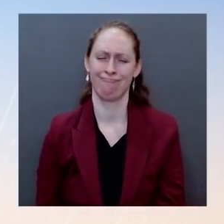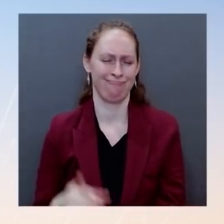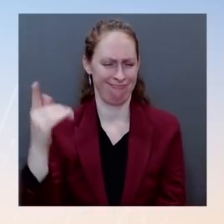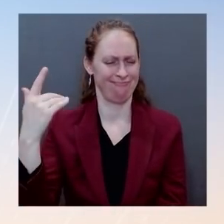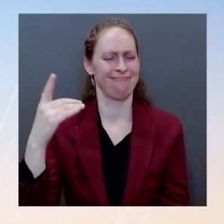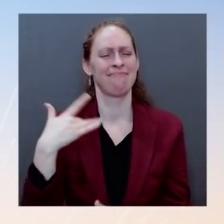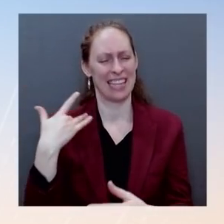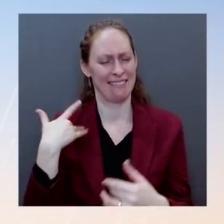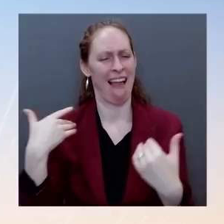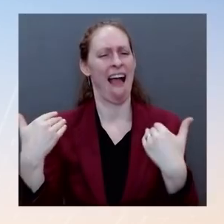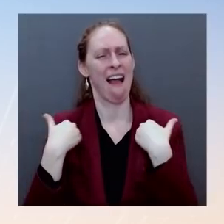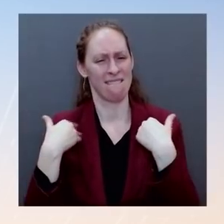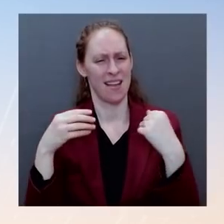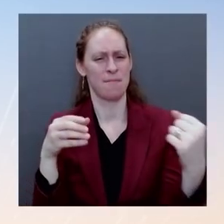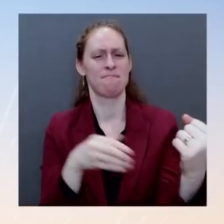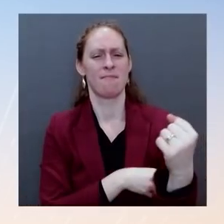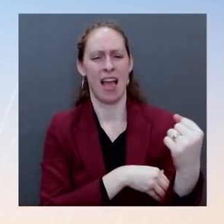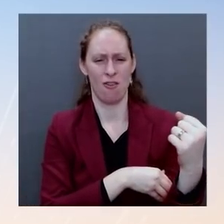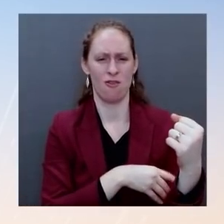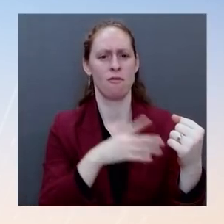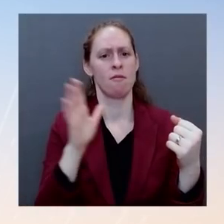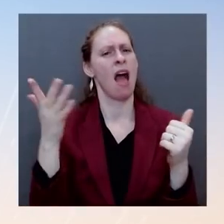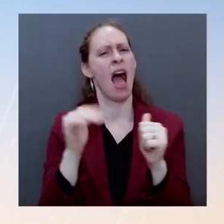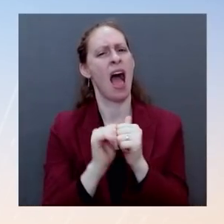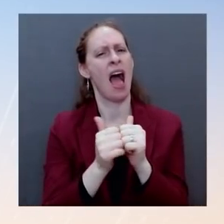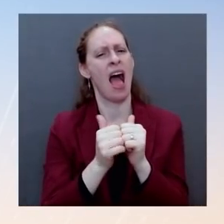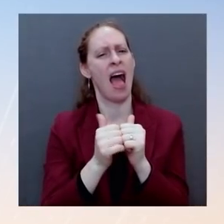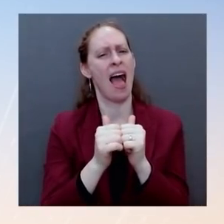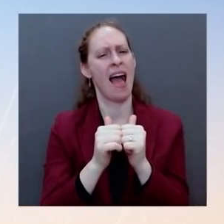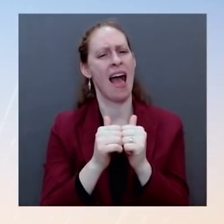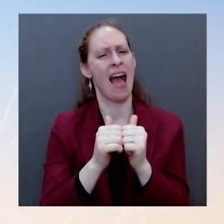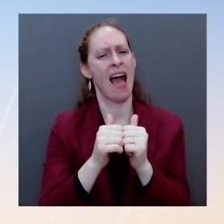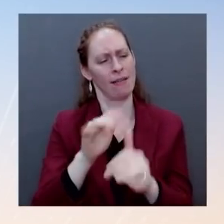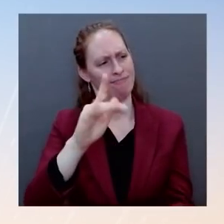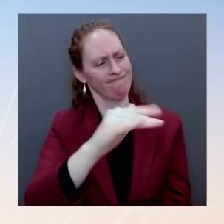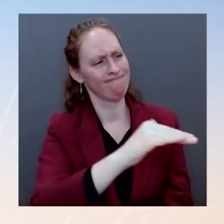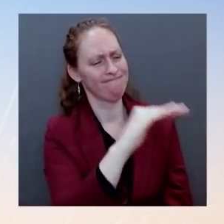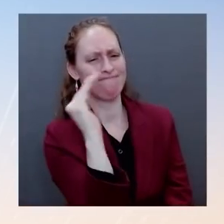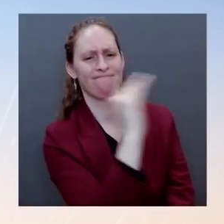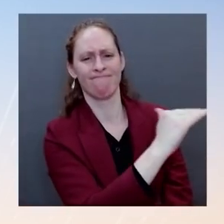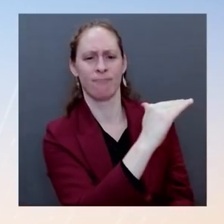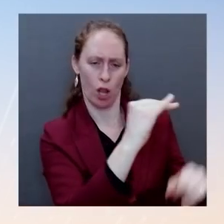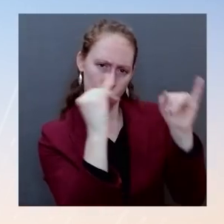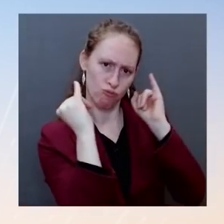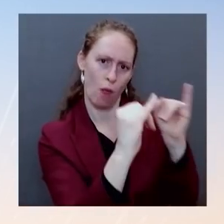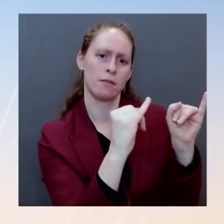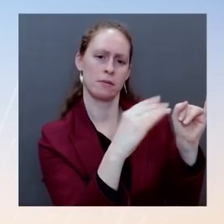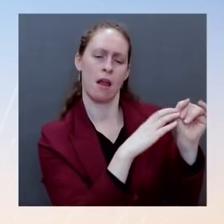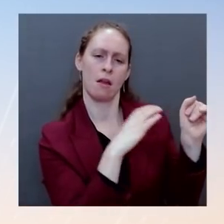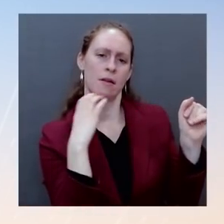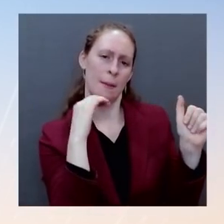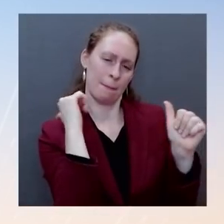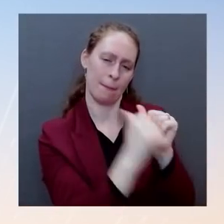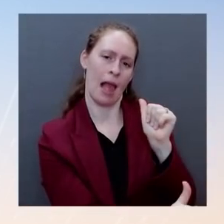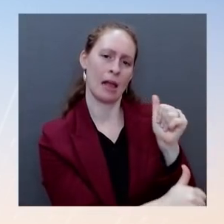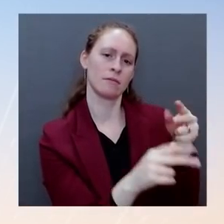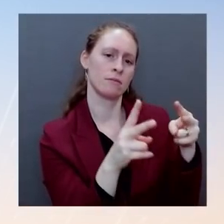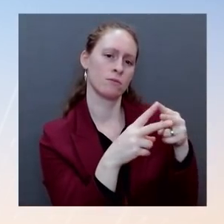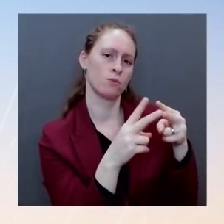to pass two pieces of voting rights legislation that will help protect -- put in place a baseline of protections for states across the country.